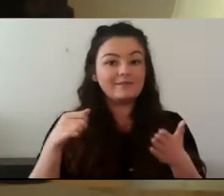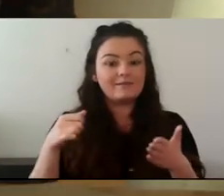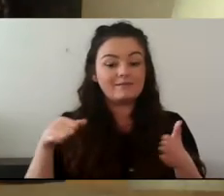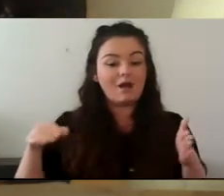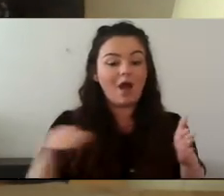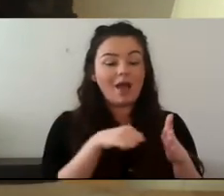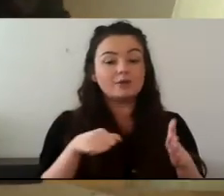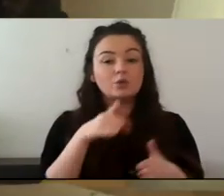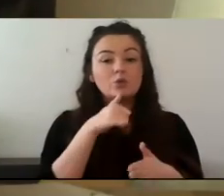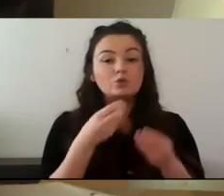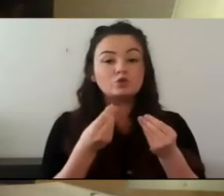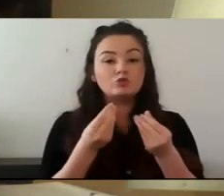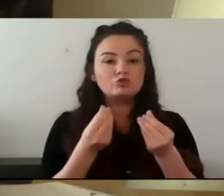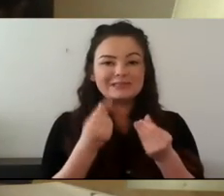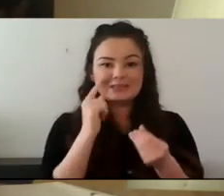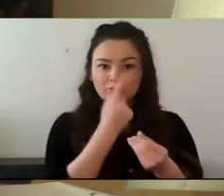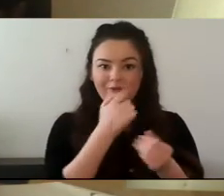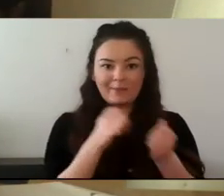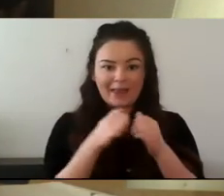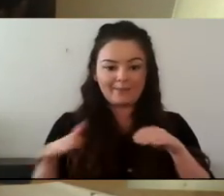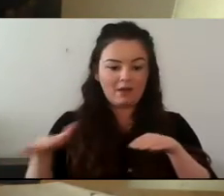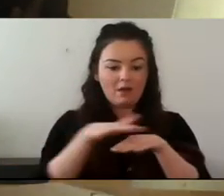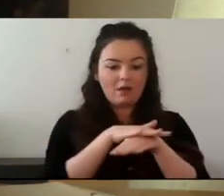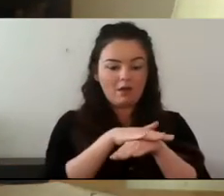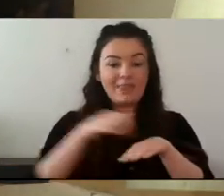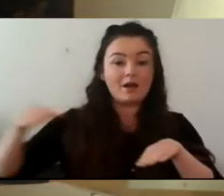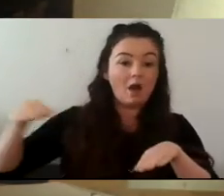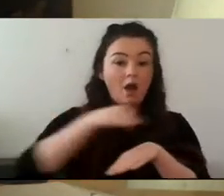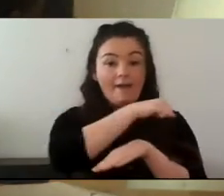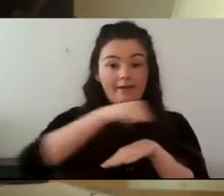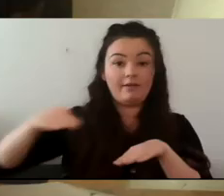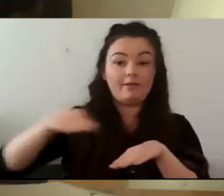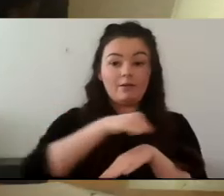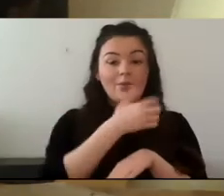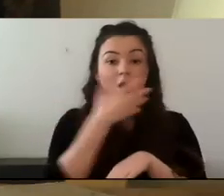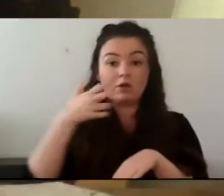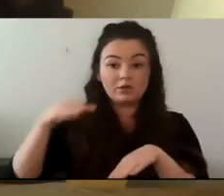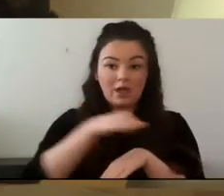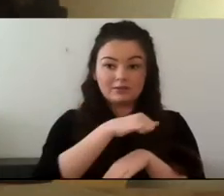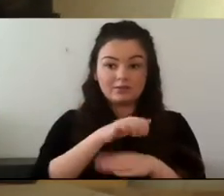greaseproof paper or newspaper over the top and iron over the top with a hot iron on both sides